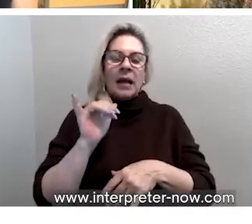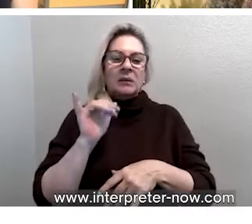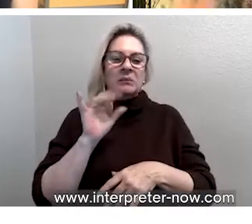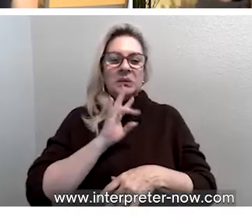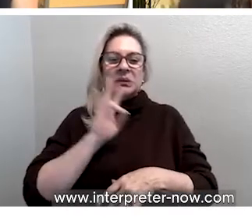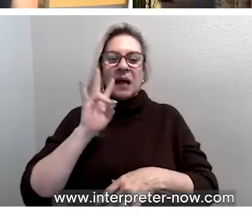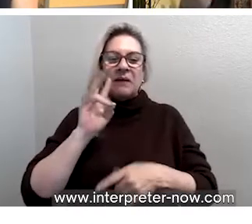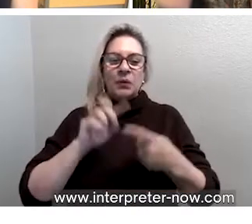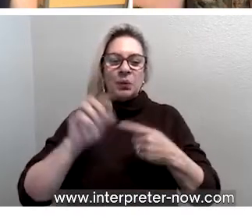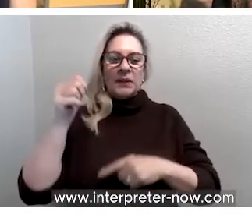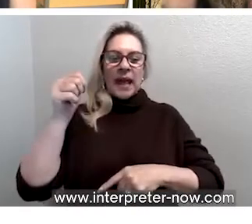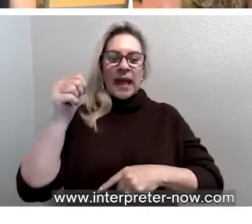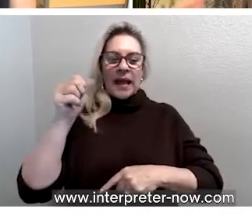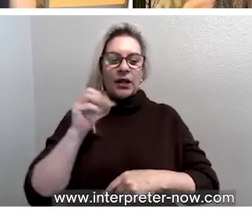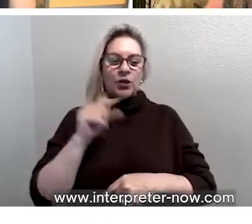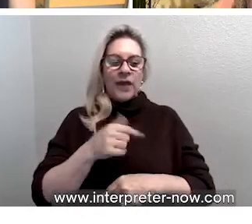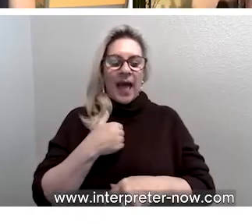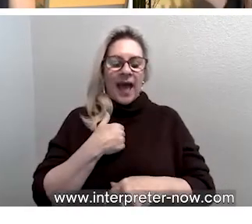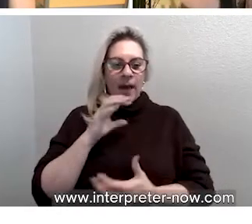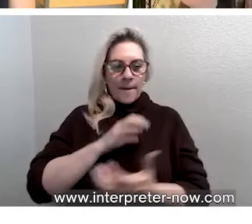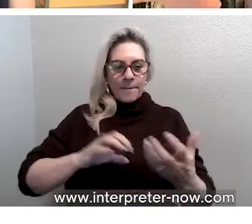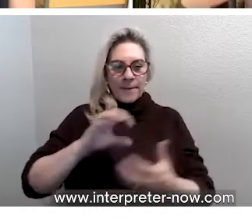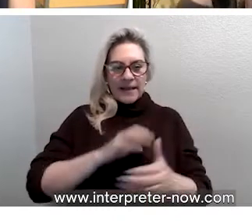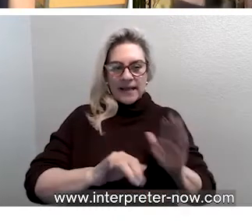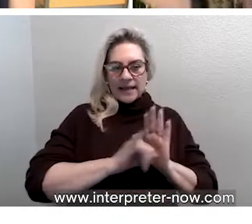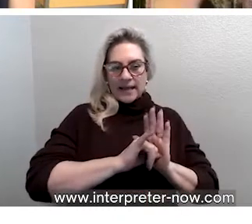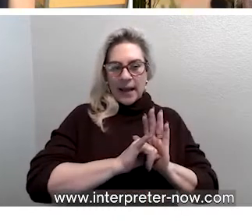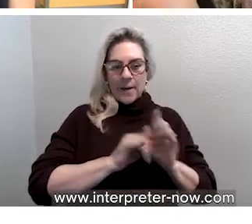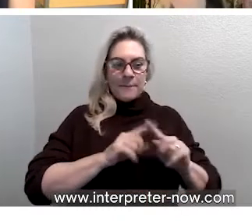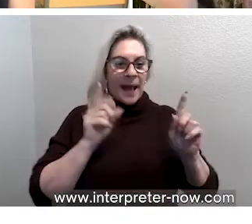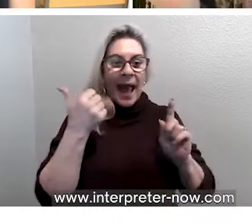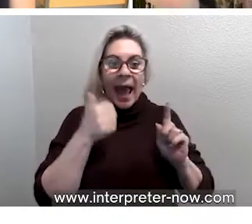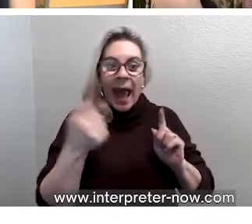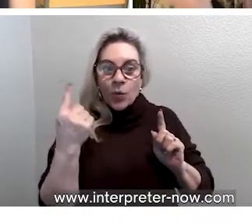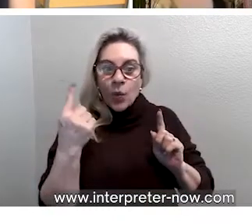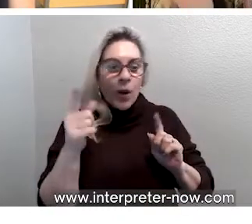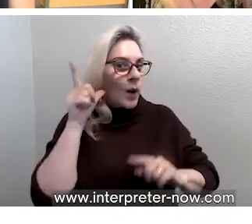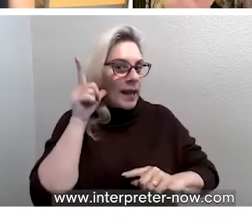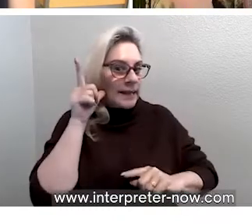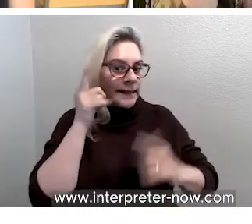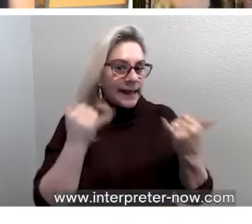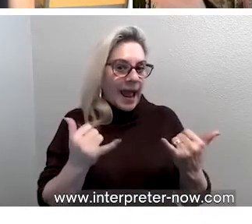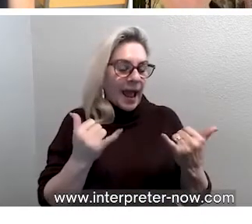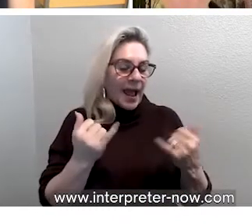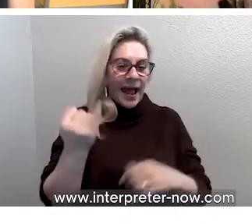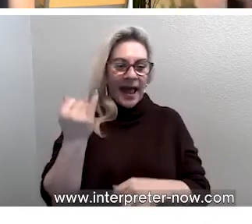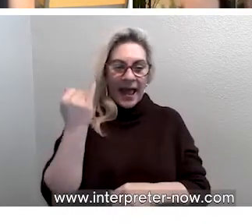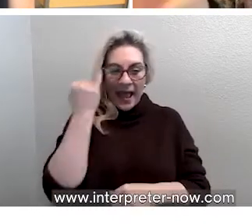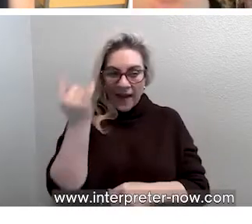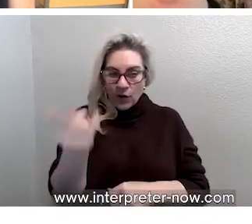So, they kind of have this mixed identity, but I've never heard. So, anyone listening to this, if you know of a term, you reach out to me on one of my